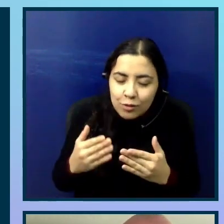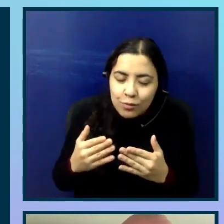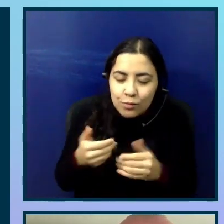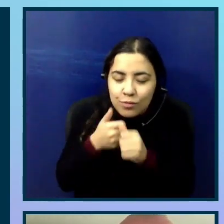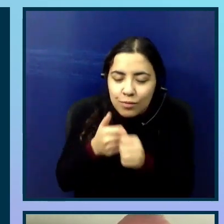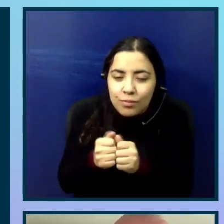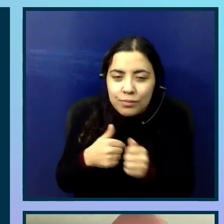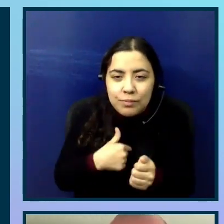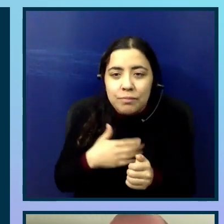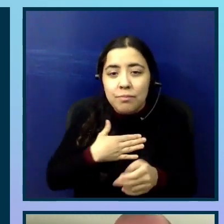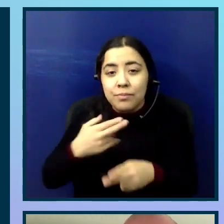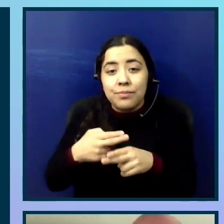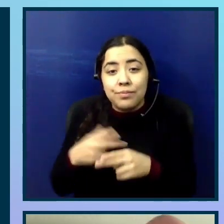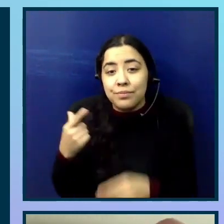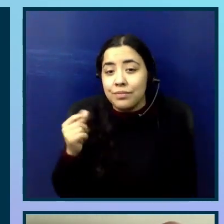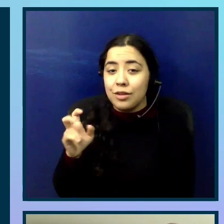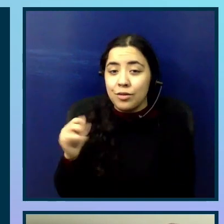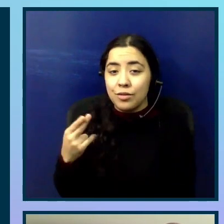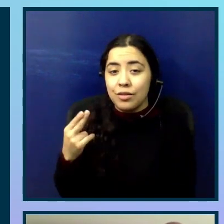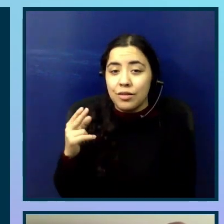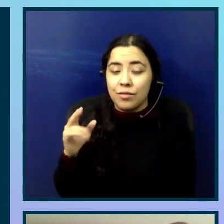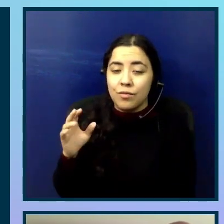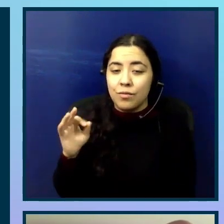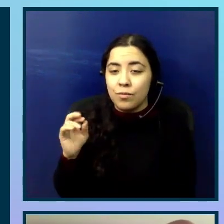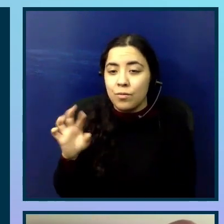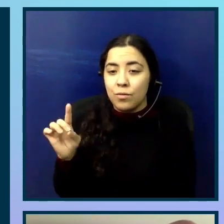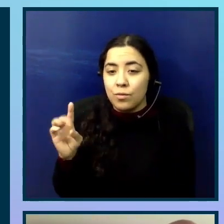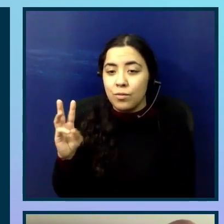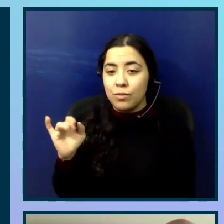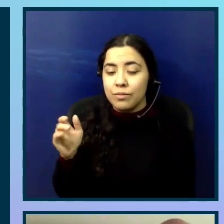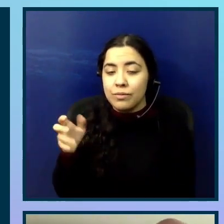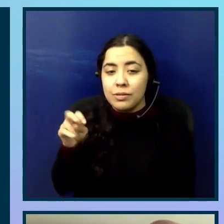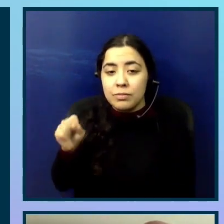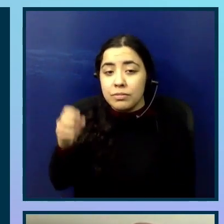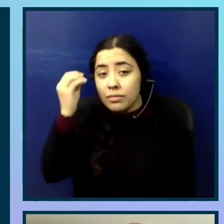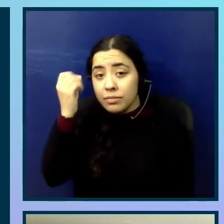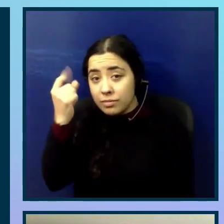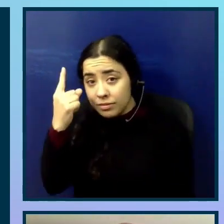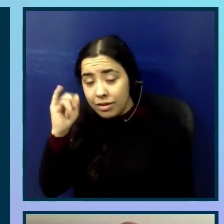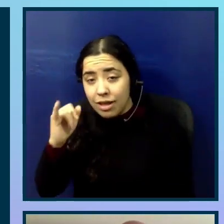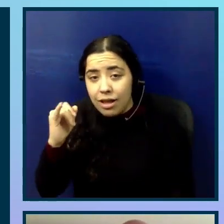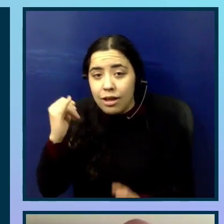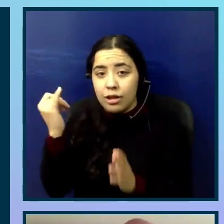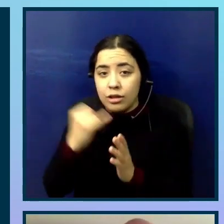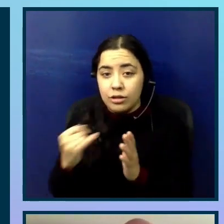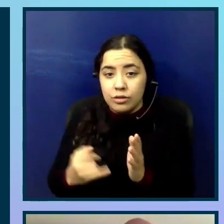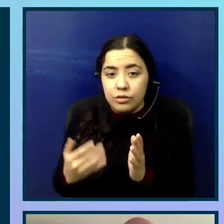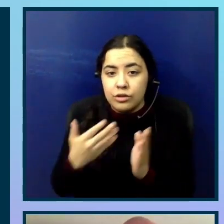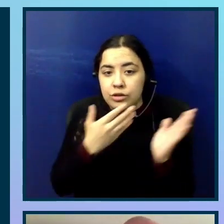My name's Ben Gareth Ford Williams. Illustrations by the way from Noun Project and Hasbro. Thank you very much.